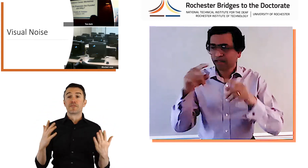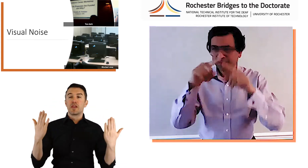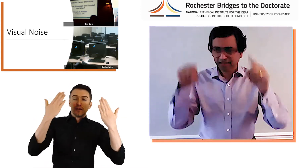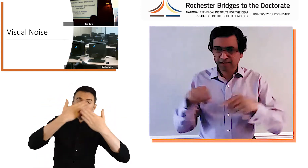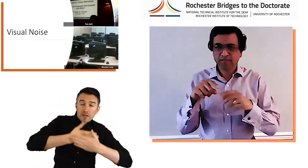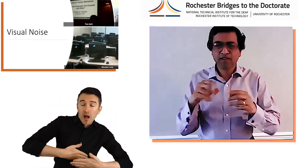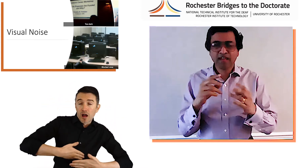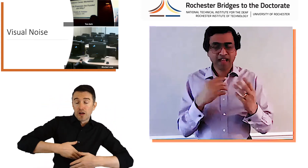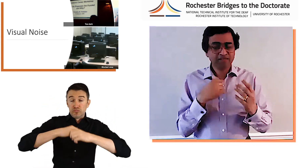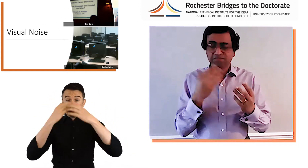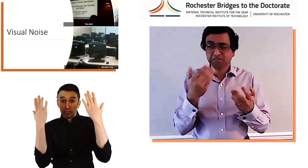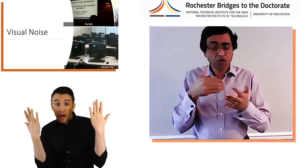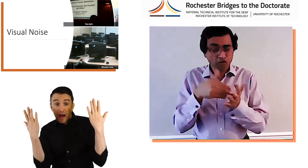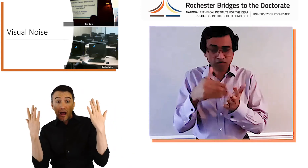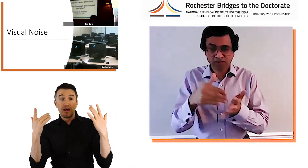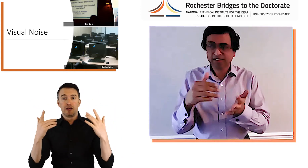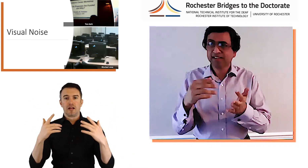or if something's blocking the view.